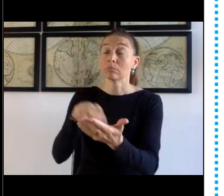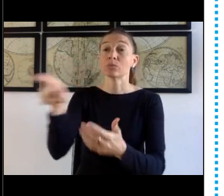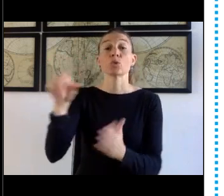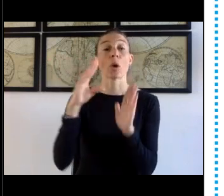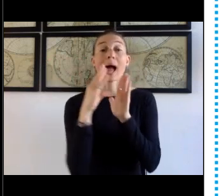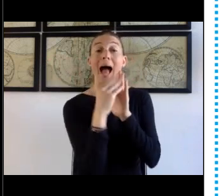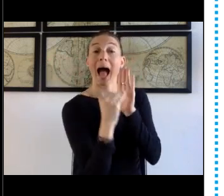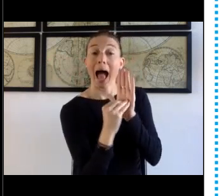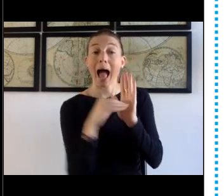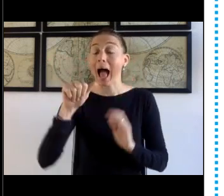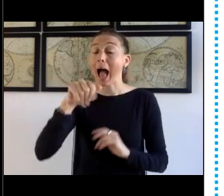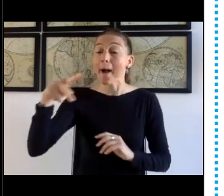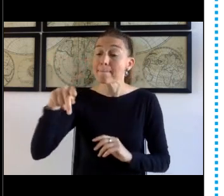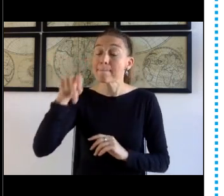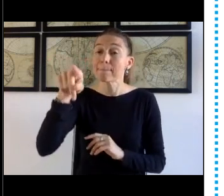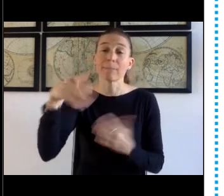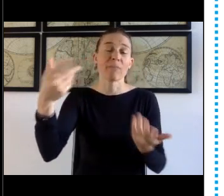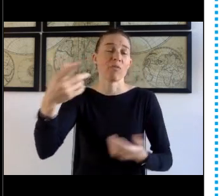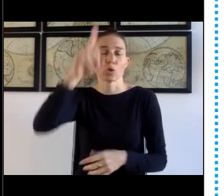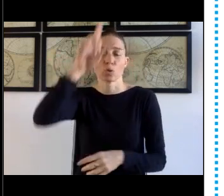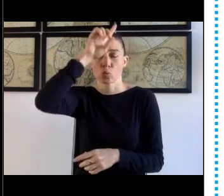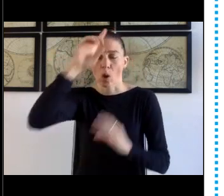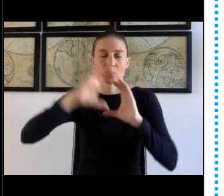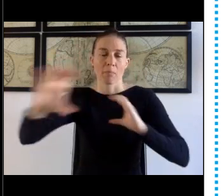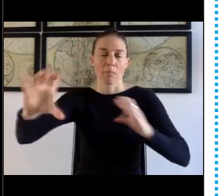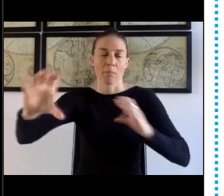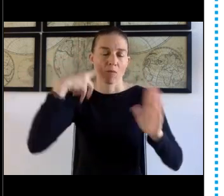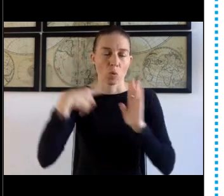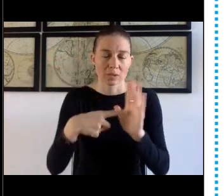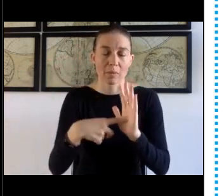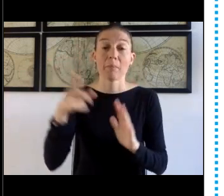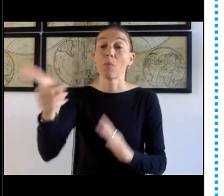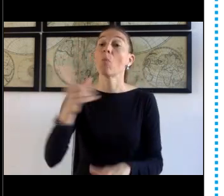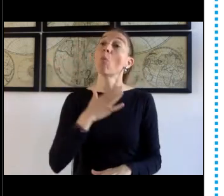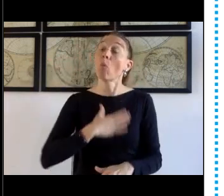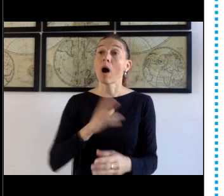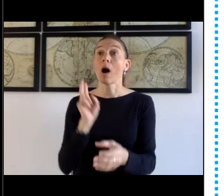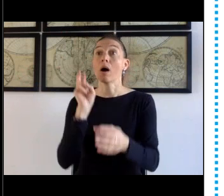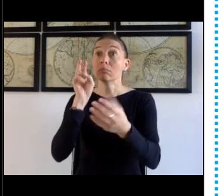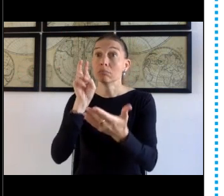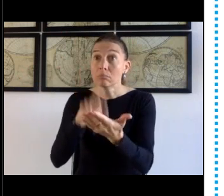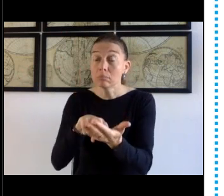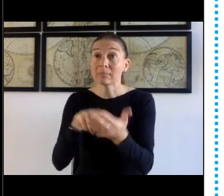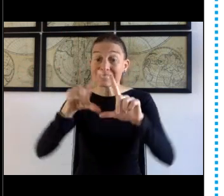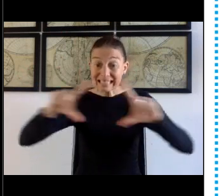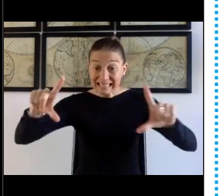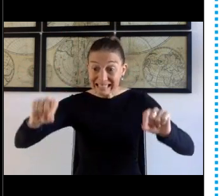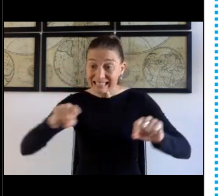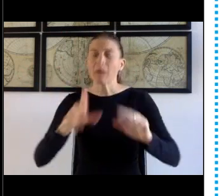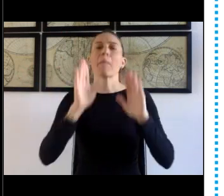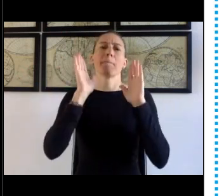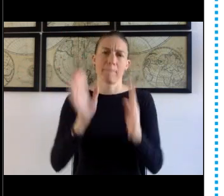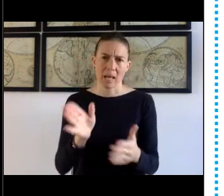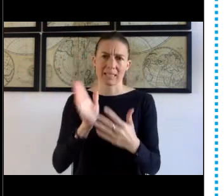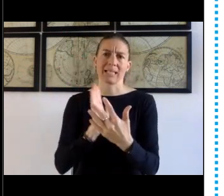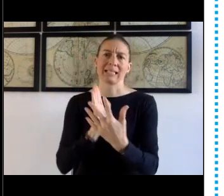All the services on the website to buy tickets has to be accessible. This is a huge improvement, I'd say.